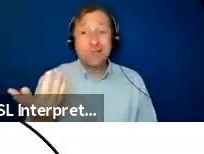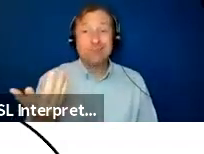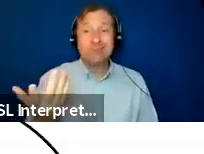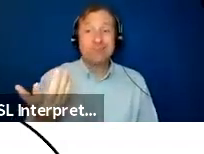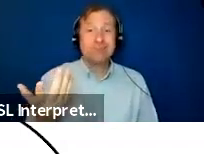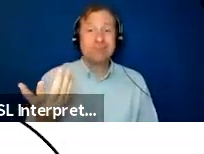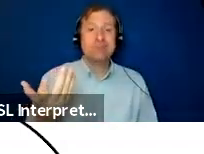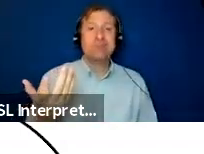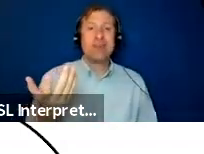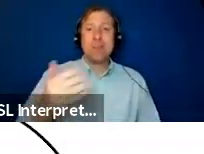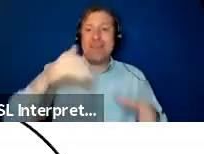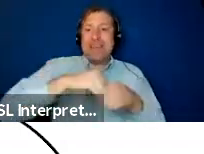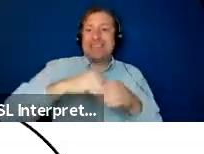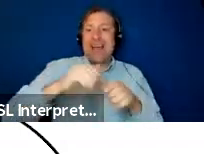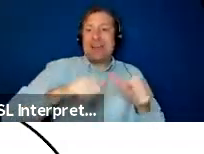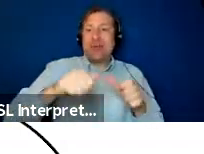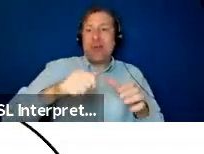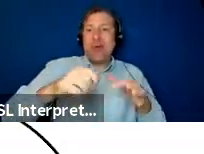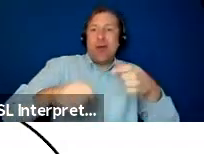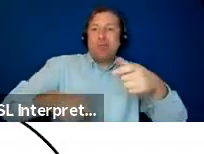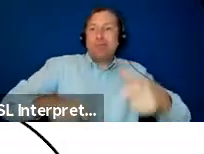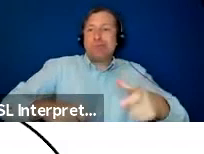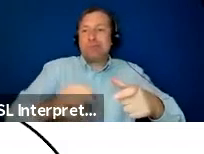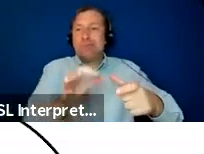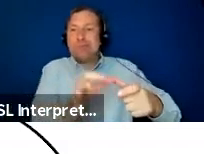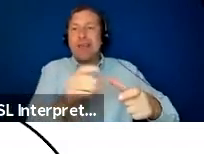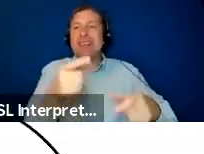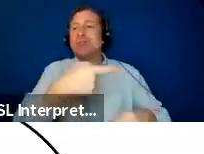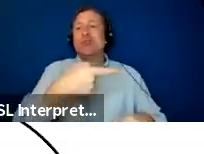nested within each other in this exact way. This is just to help explain the concept.